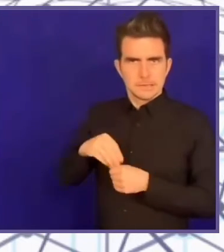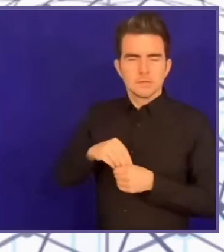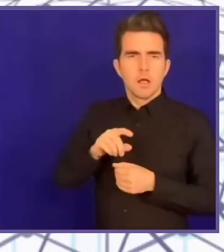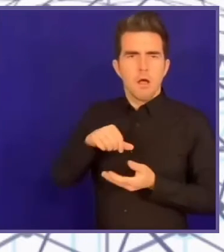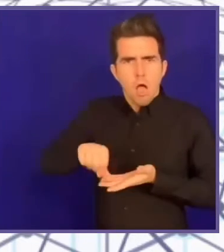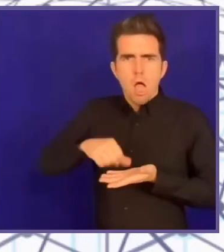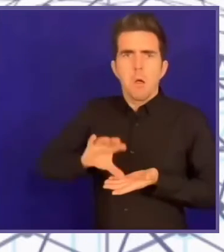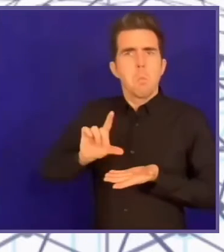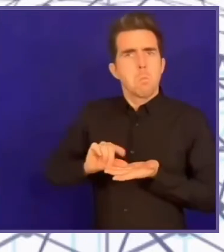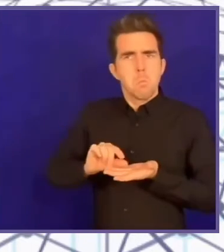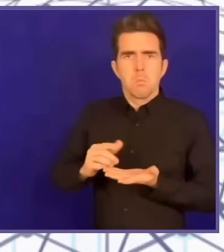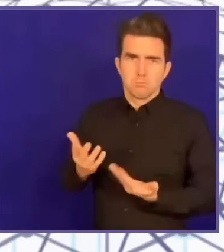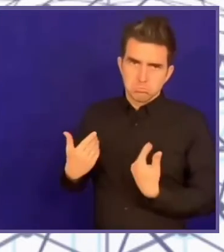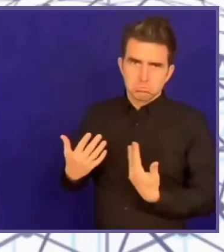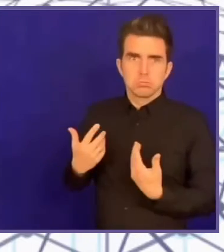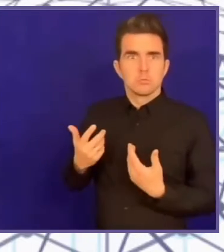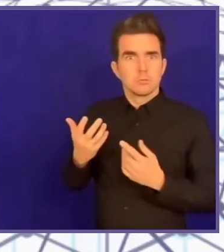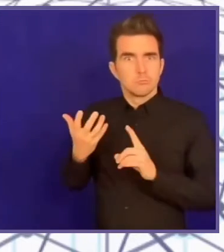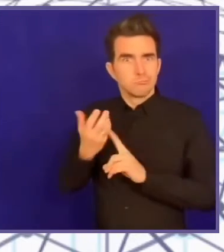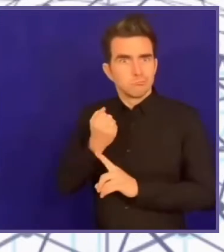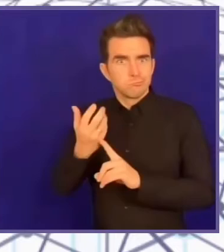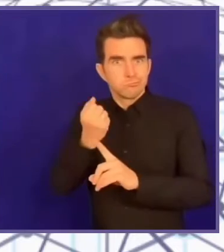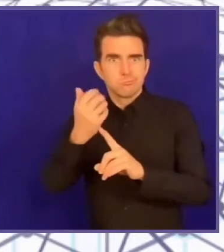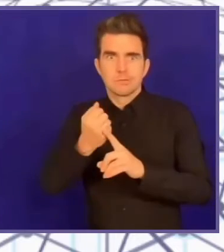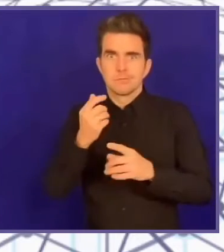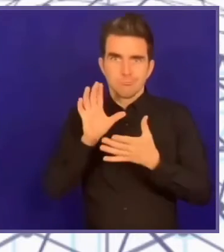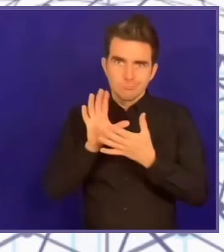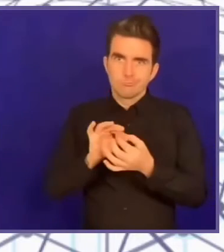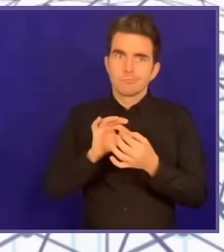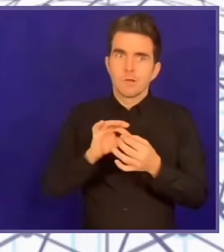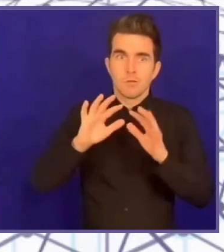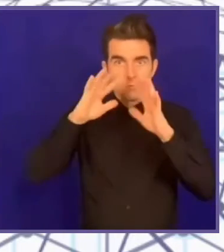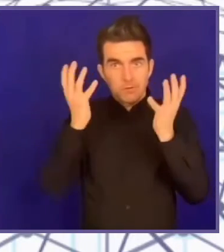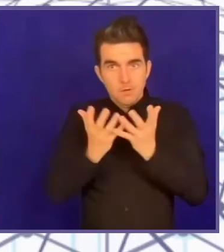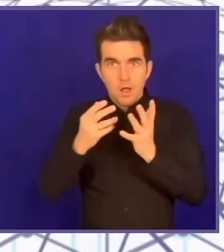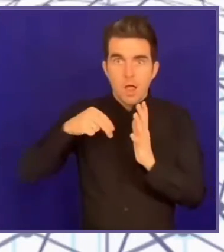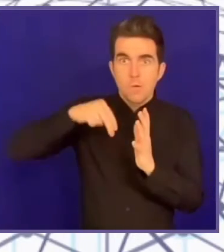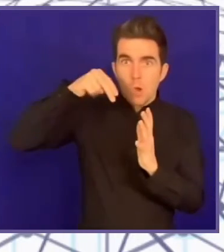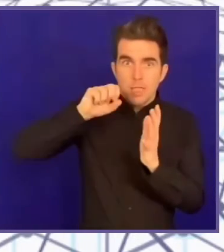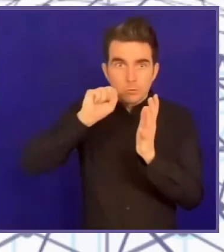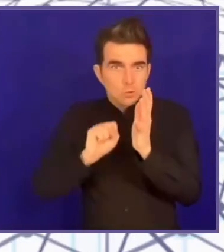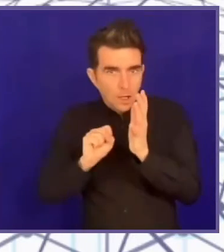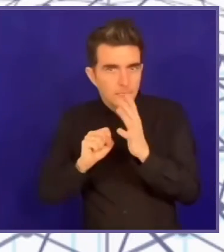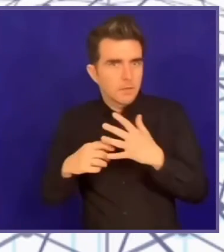To address and unfortunately, I don't have more time to go into the details,